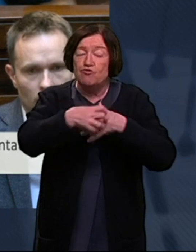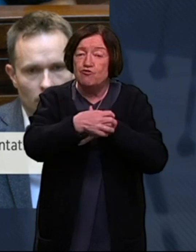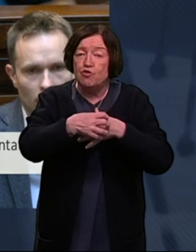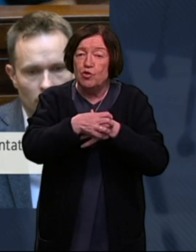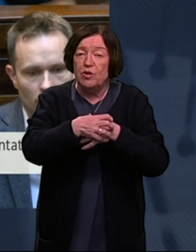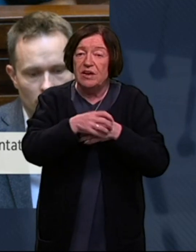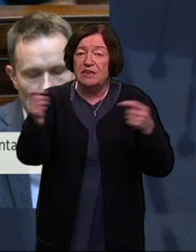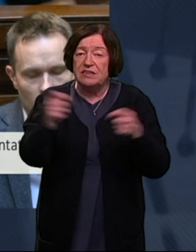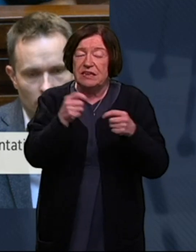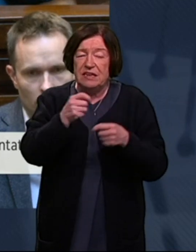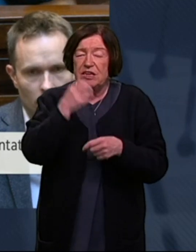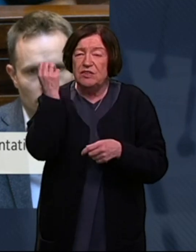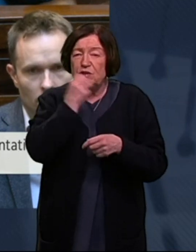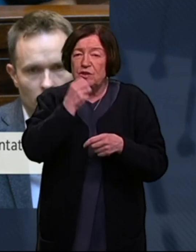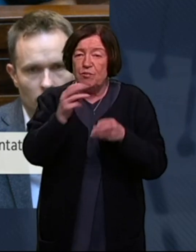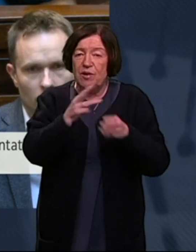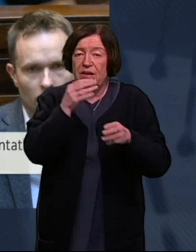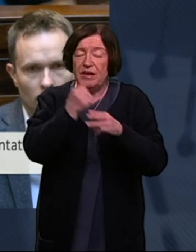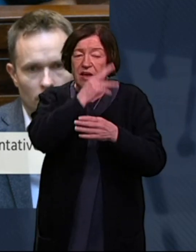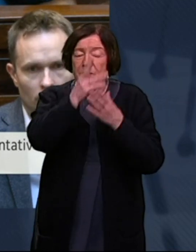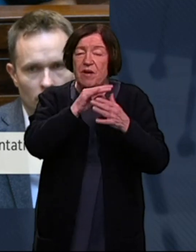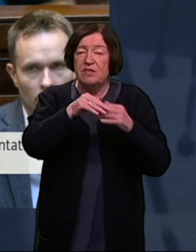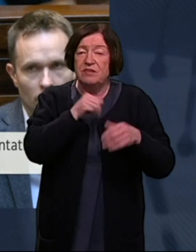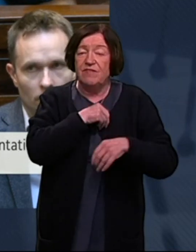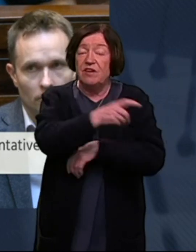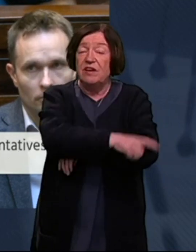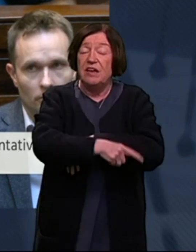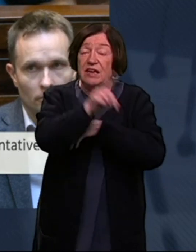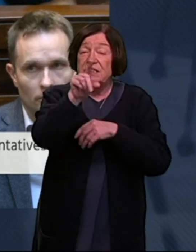inexcusable practices in part of our dairy sector.